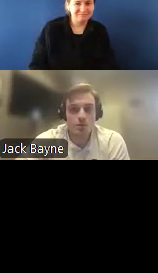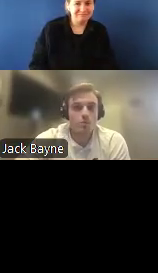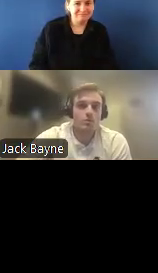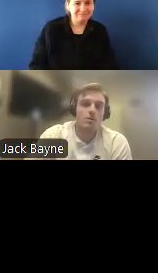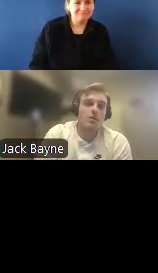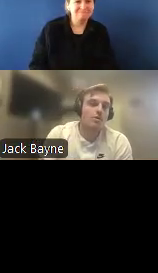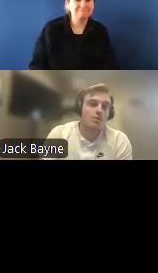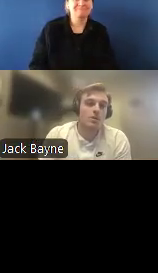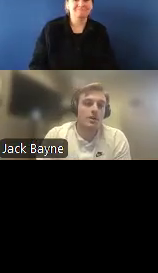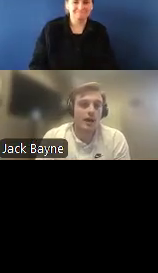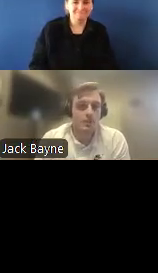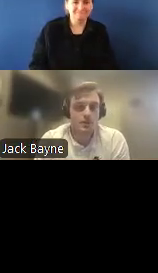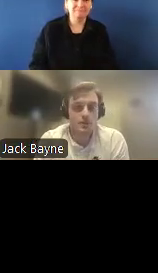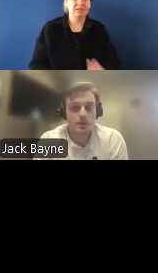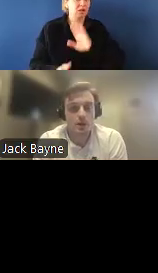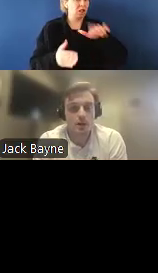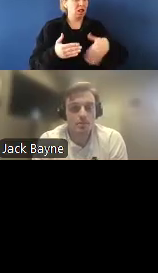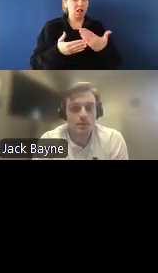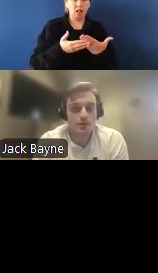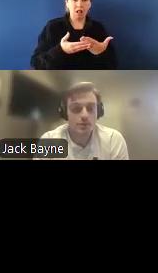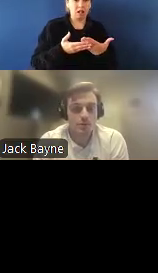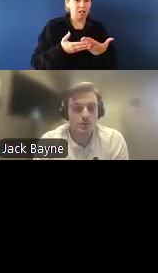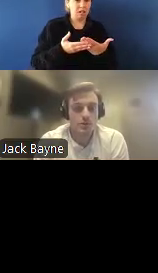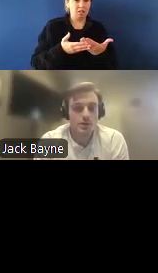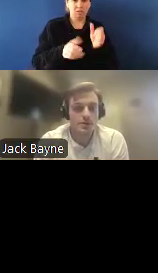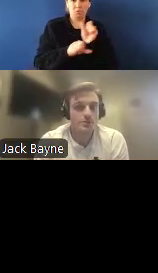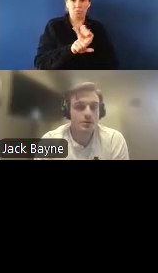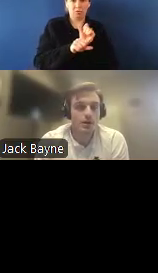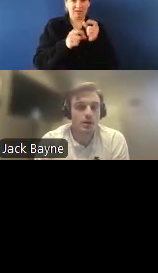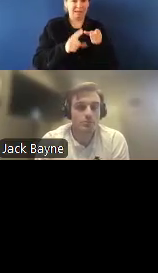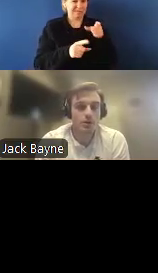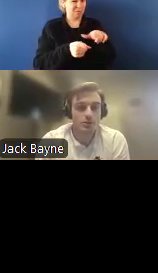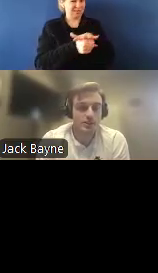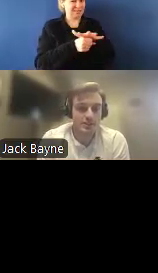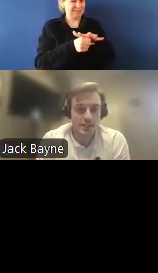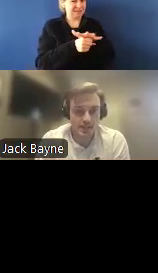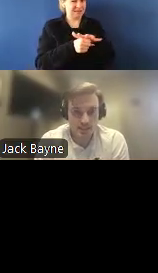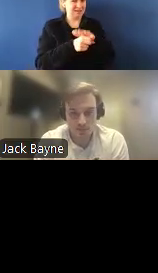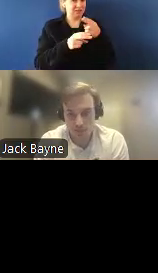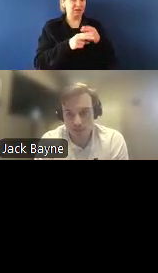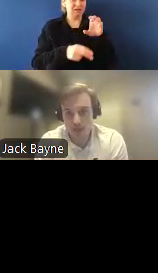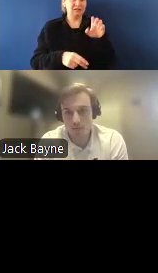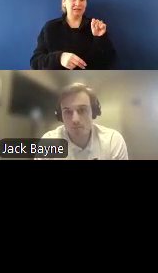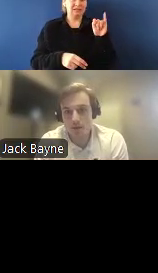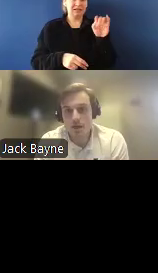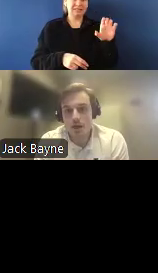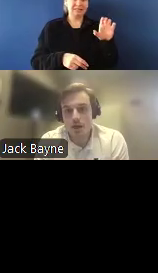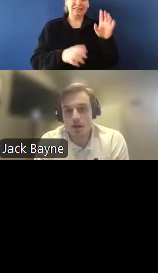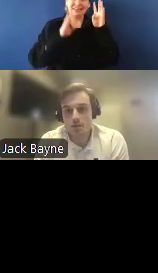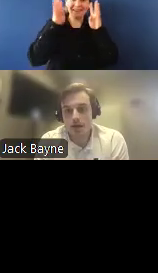So, all of the work happened in this one space called the CTIC Innovation Lab. We